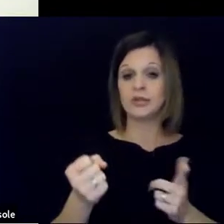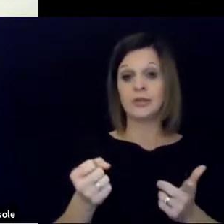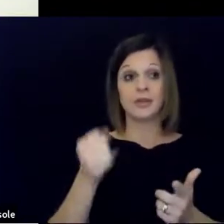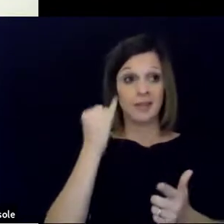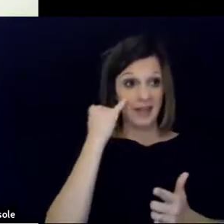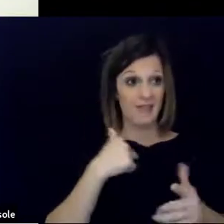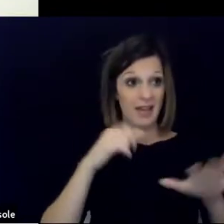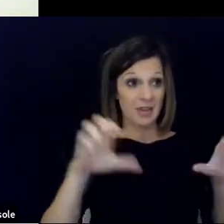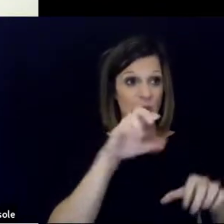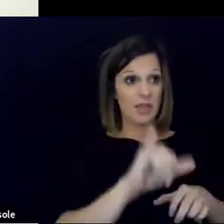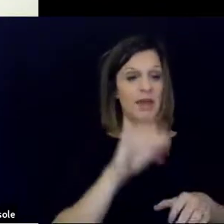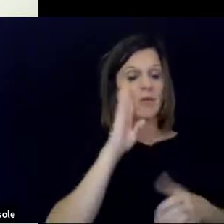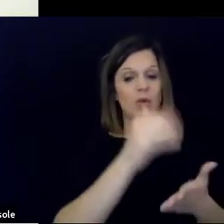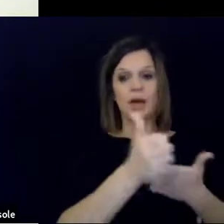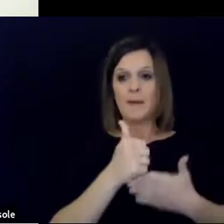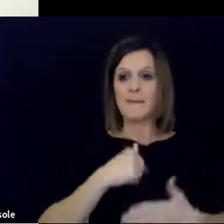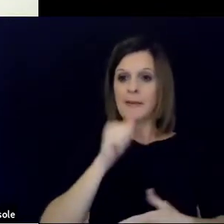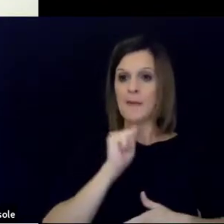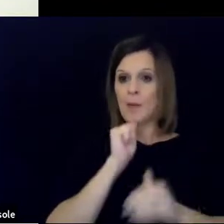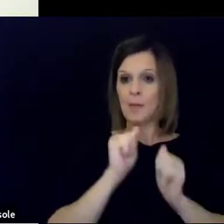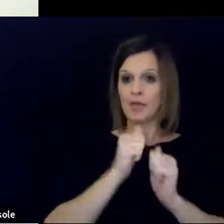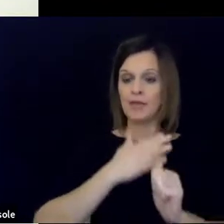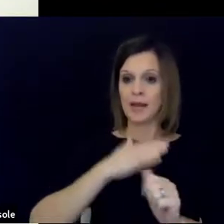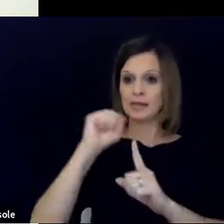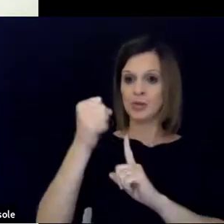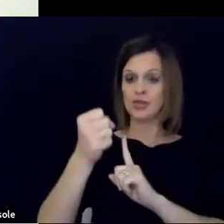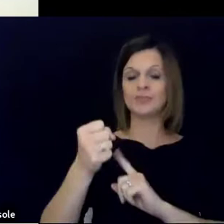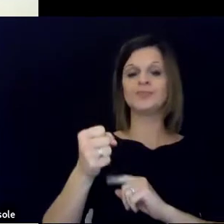So here's an example. This is a typical charge syndrome behavior.